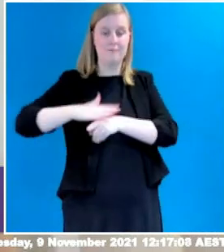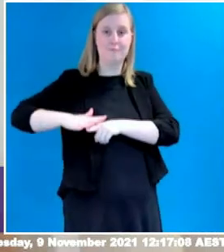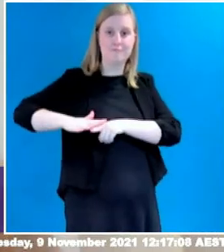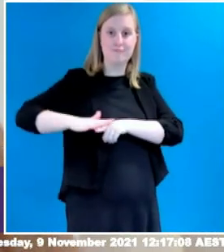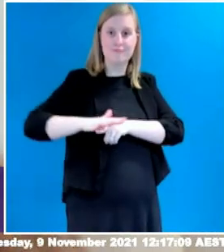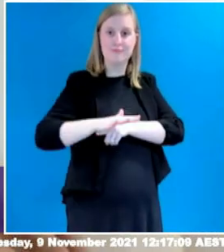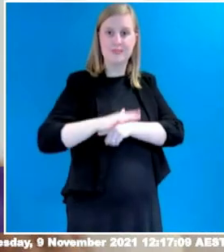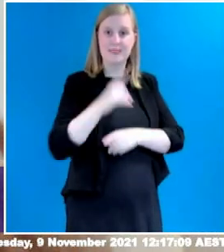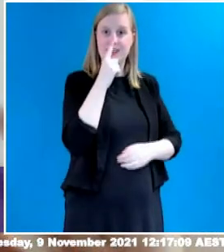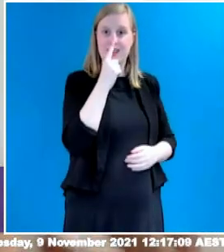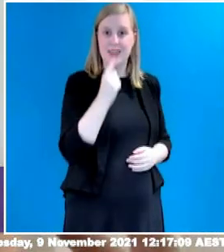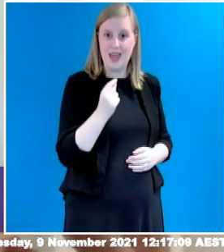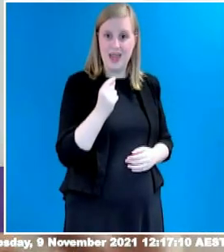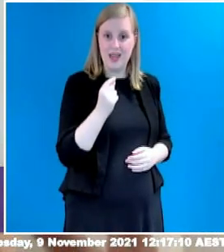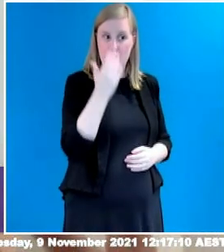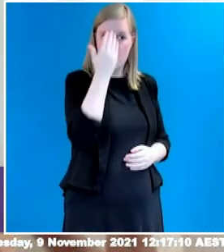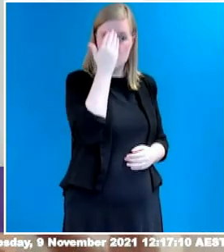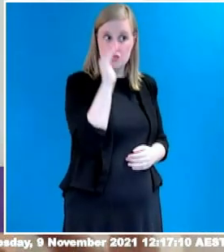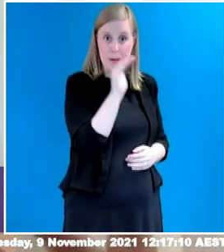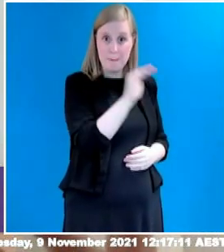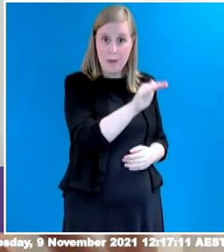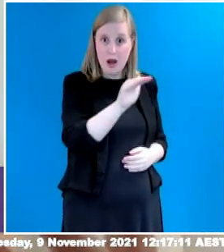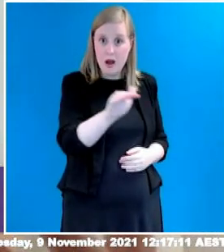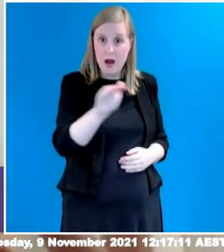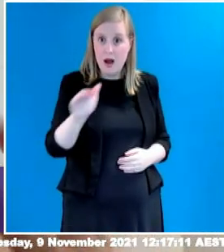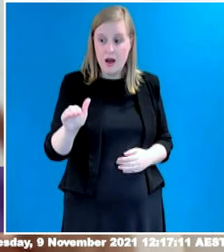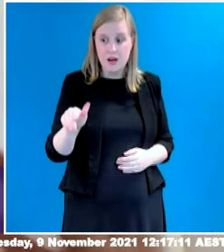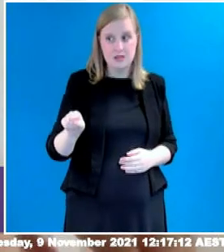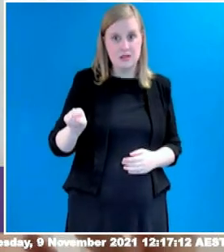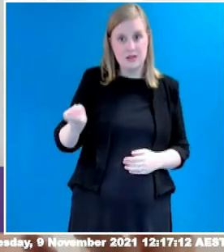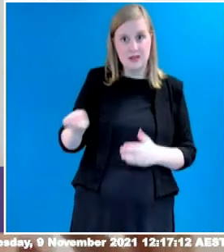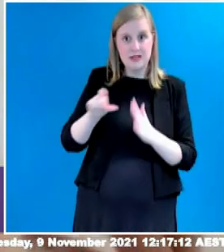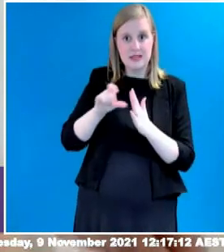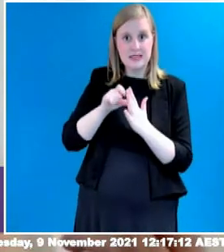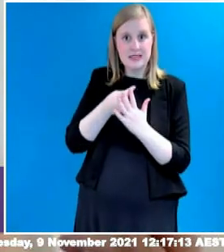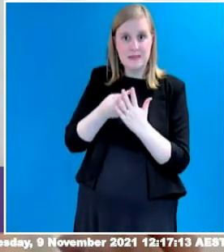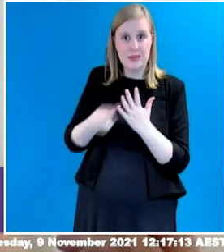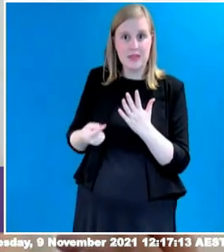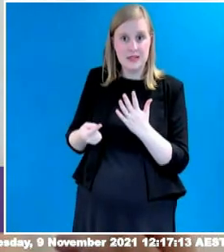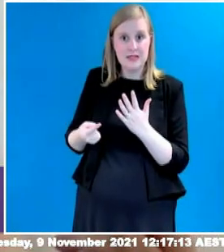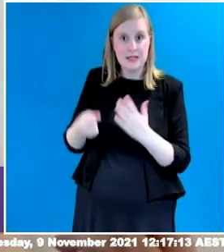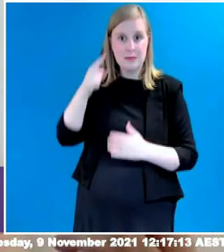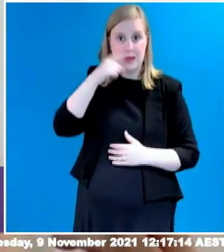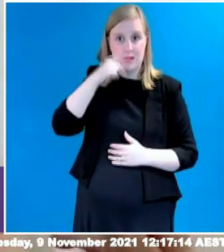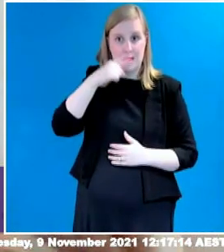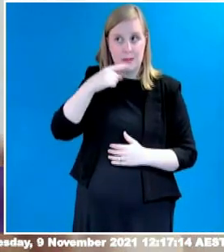It will remind the other people in the room that, oh, we have to think about the disabled folk.